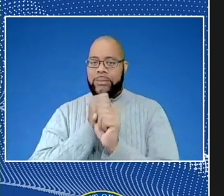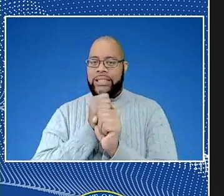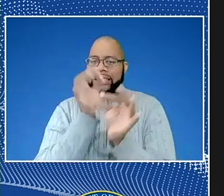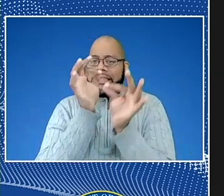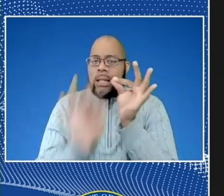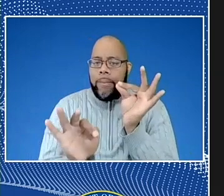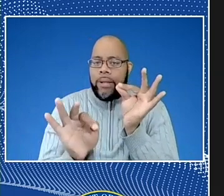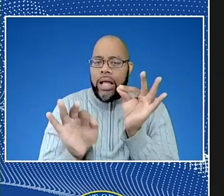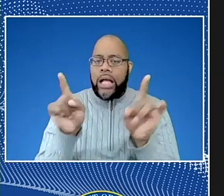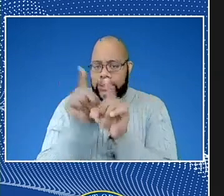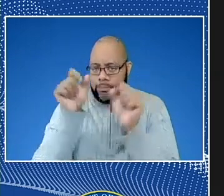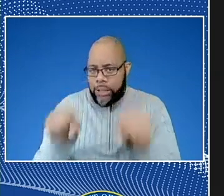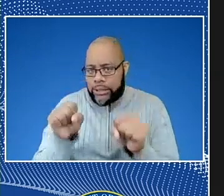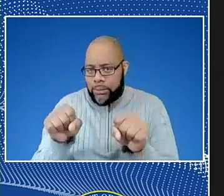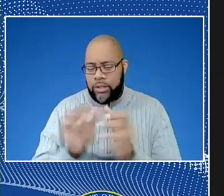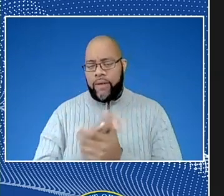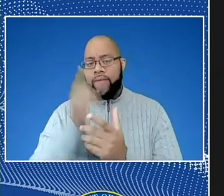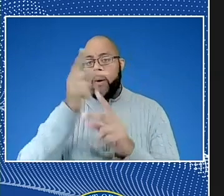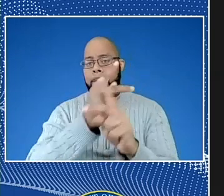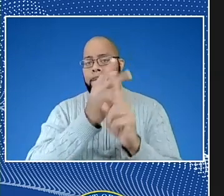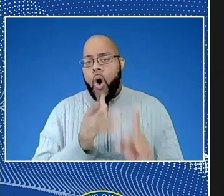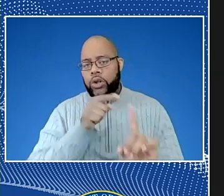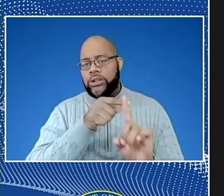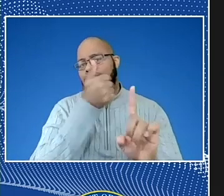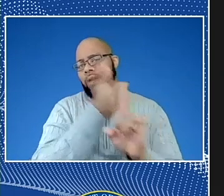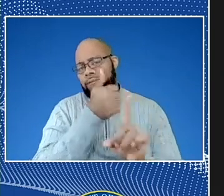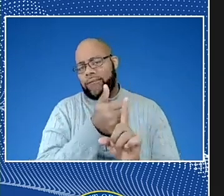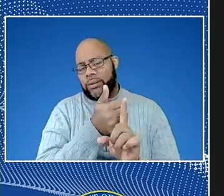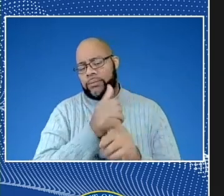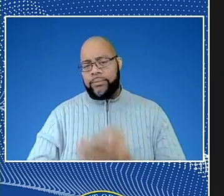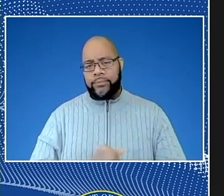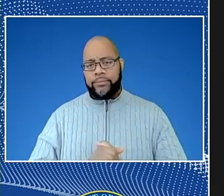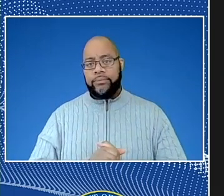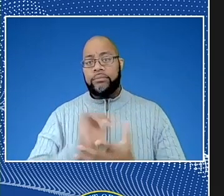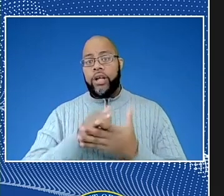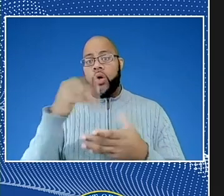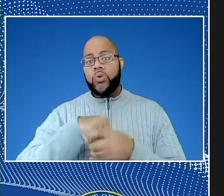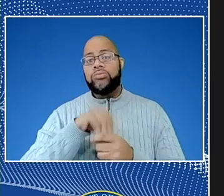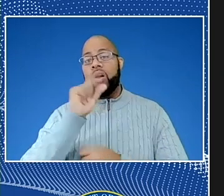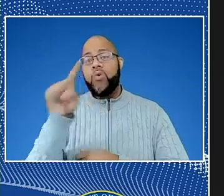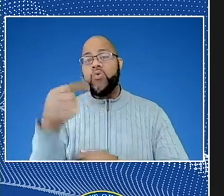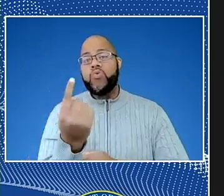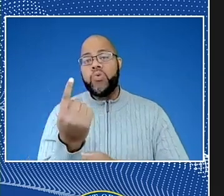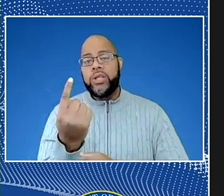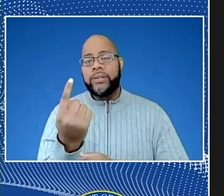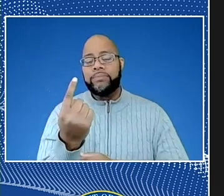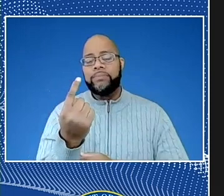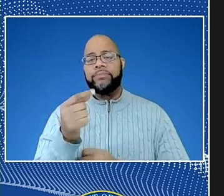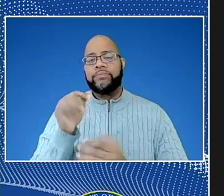possible for the borrowers themselves. And that includes not only the actual forms